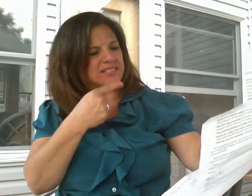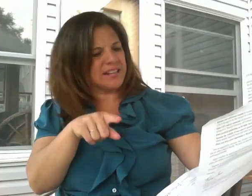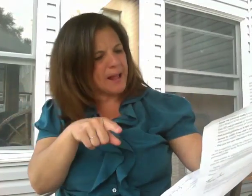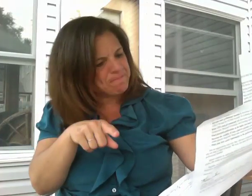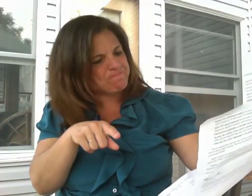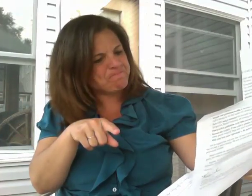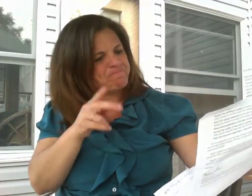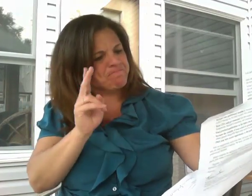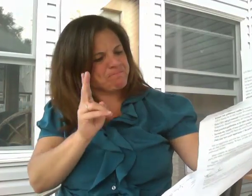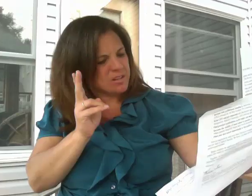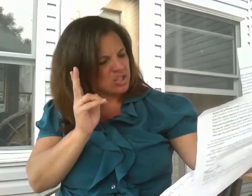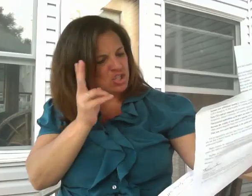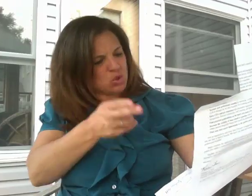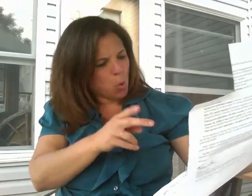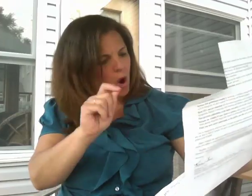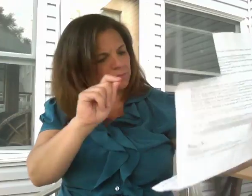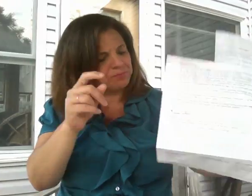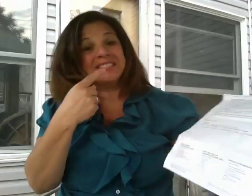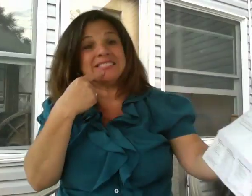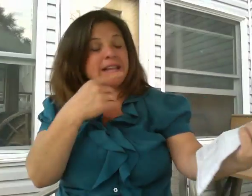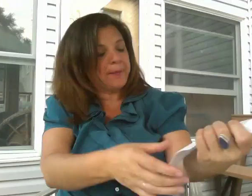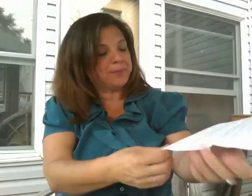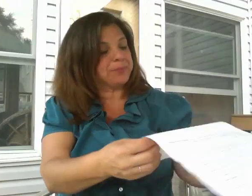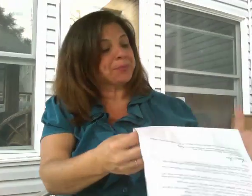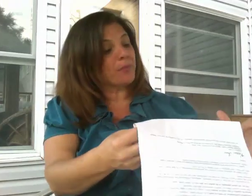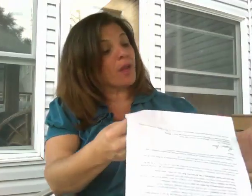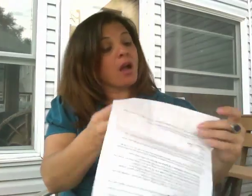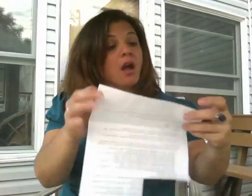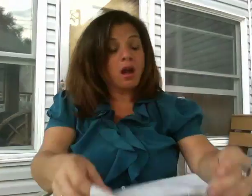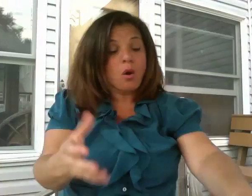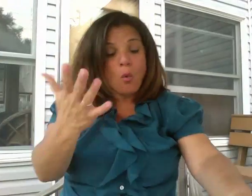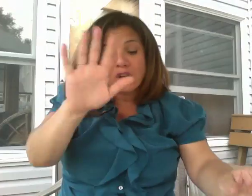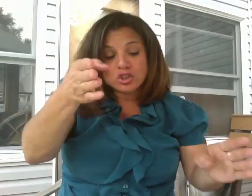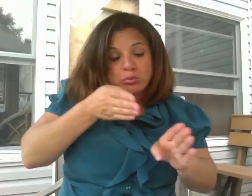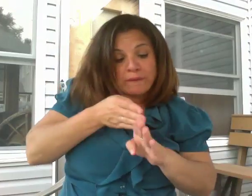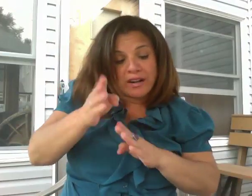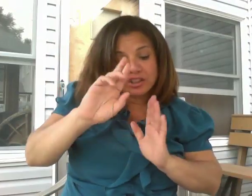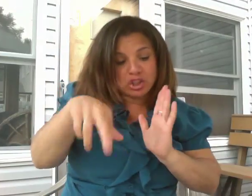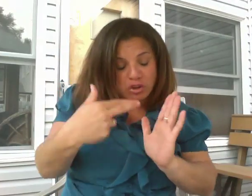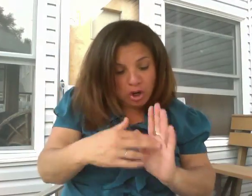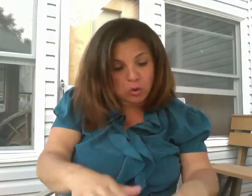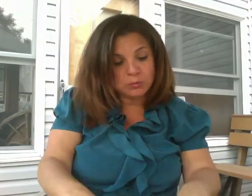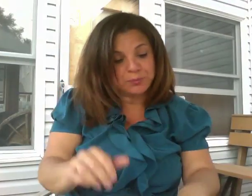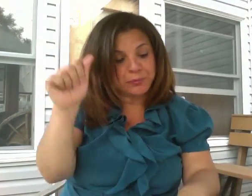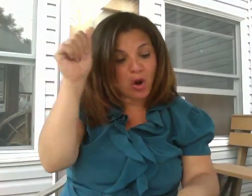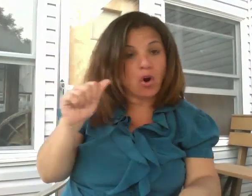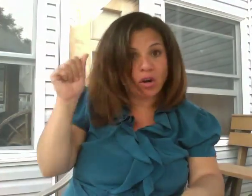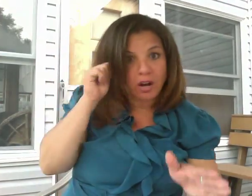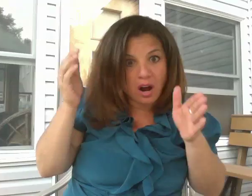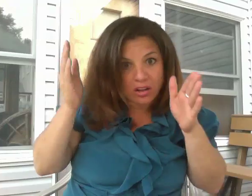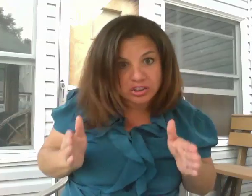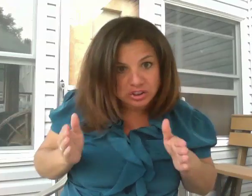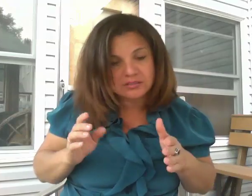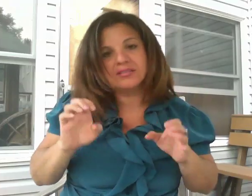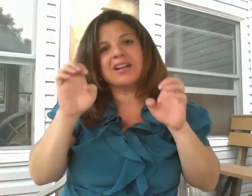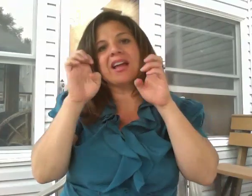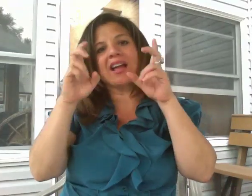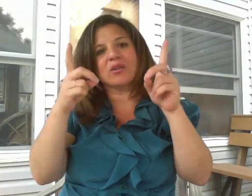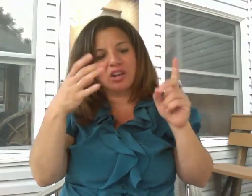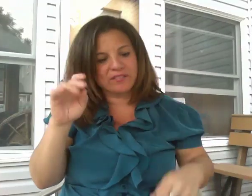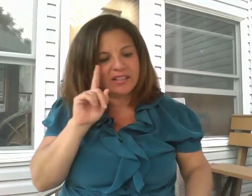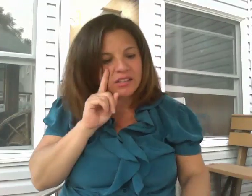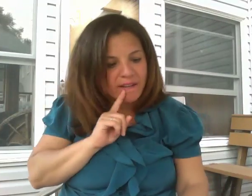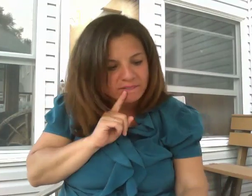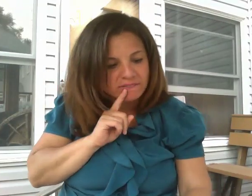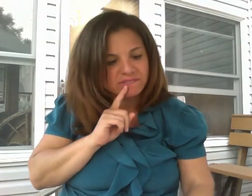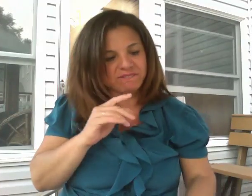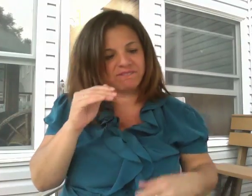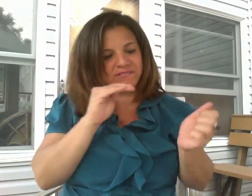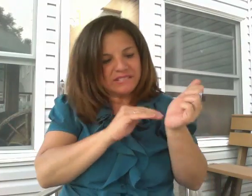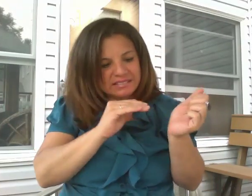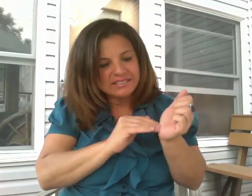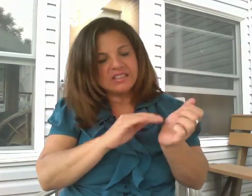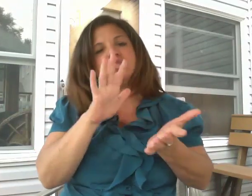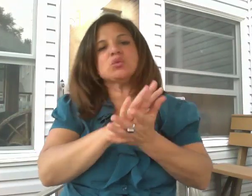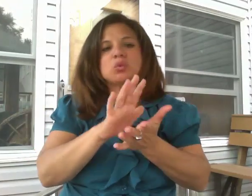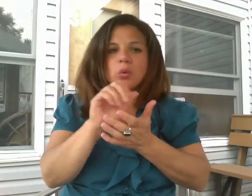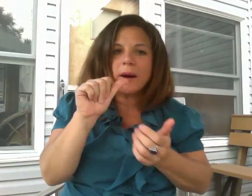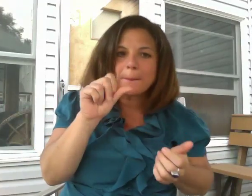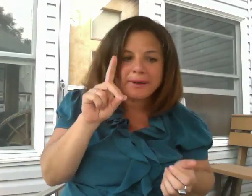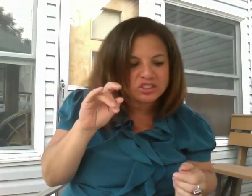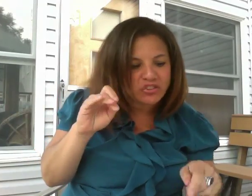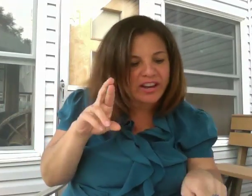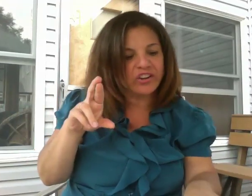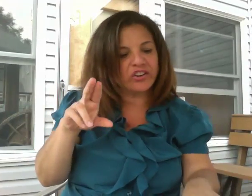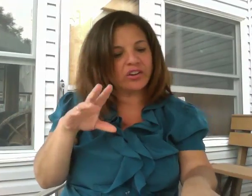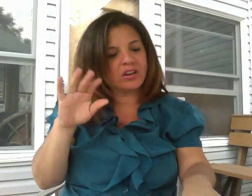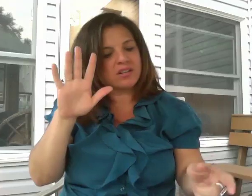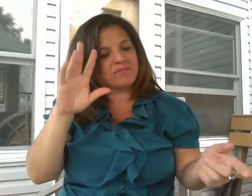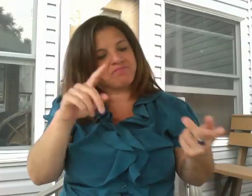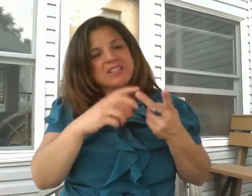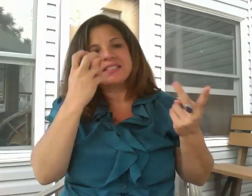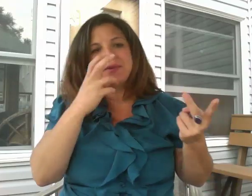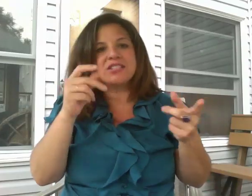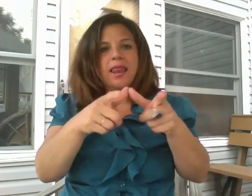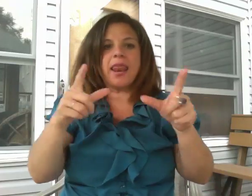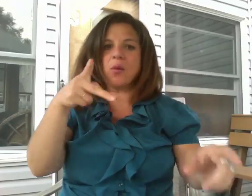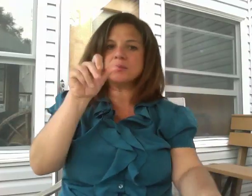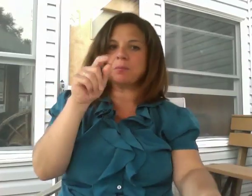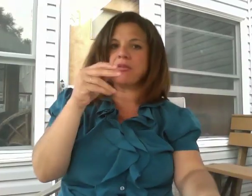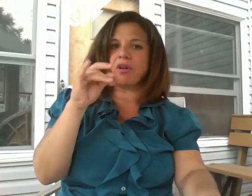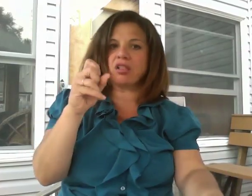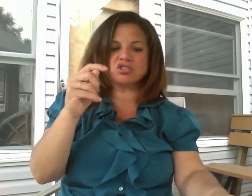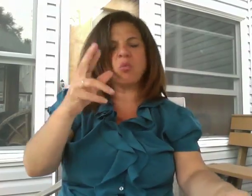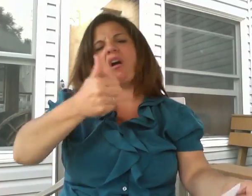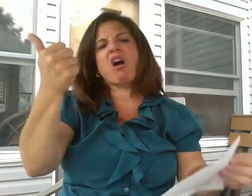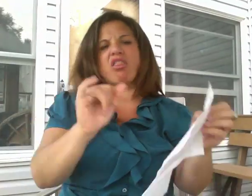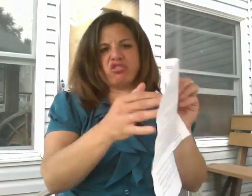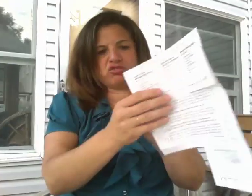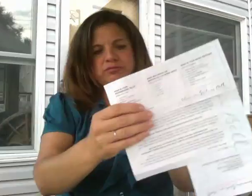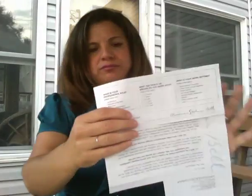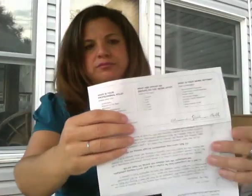Now, I want to show you what else it said. To join, there is a check box. It said: What is your profession role? Audiologist, Educator of the Deaf, Physician, School Administrator, Speech/Language Pathologist or other.